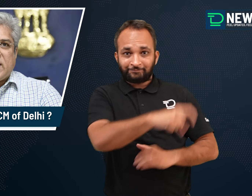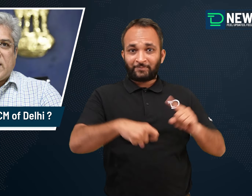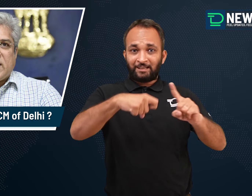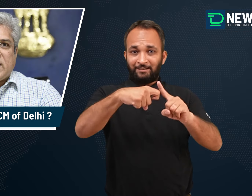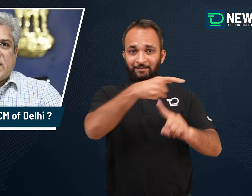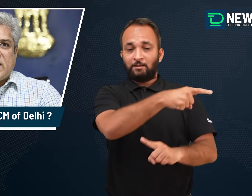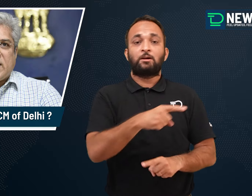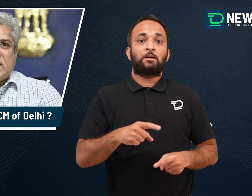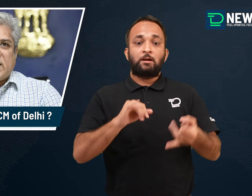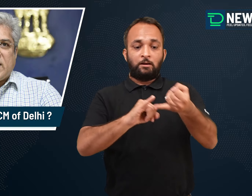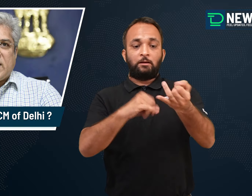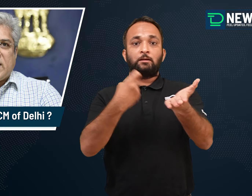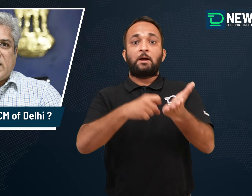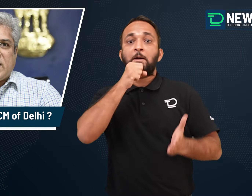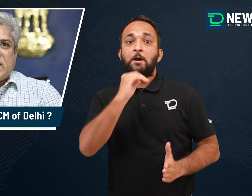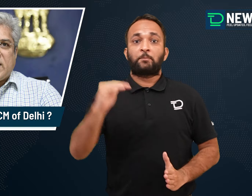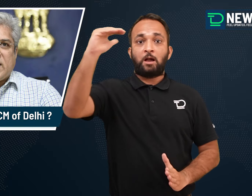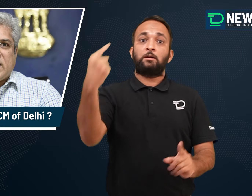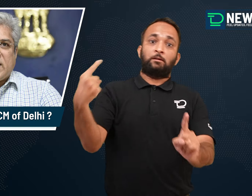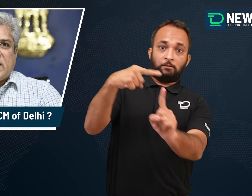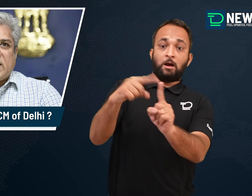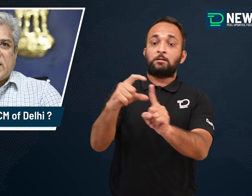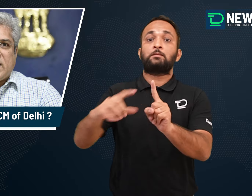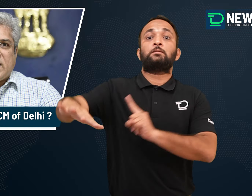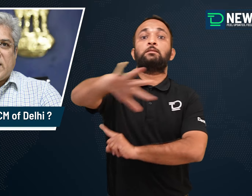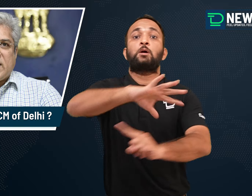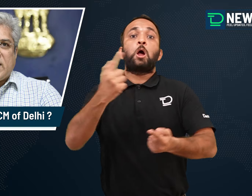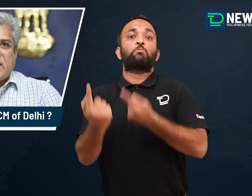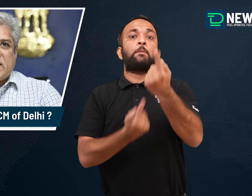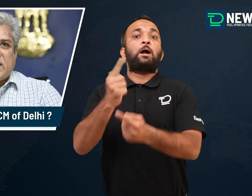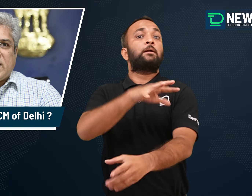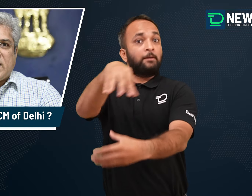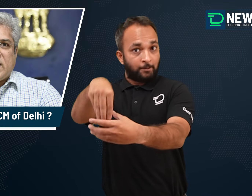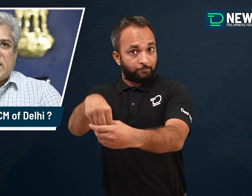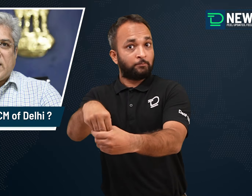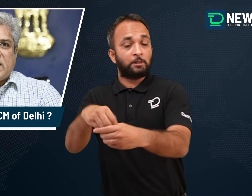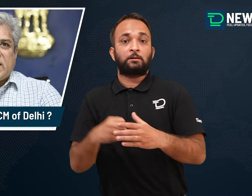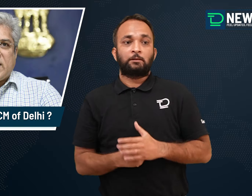He is a senior and important Delhi's politician.